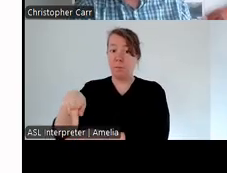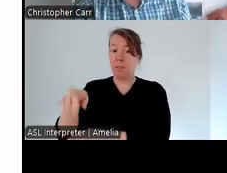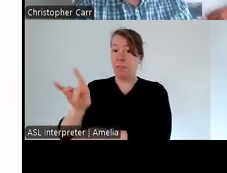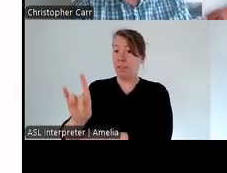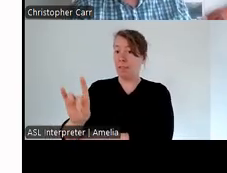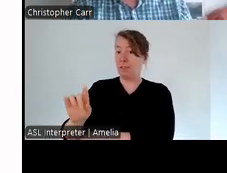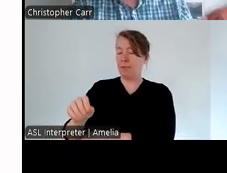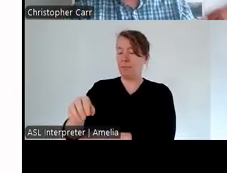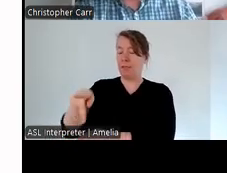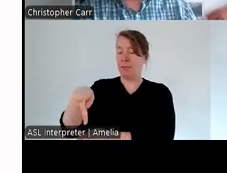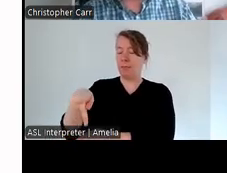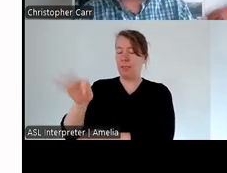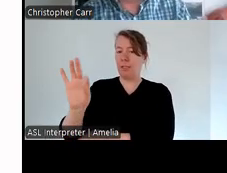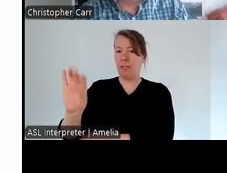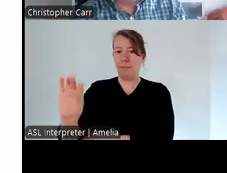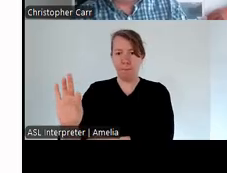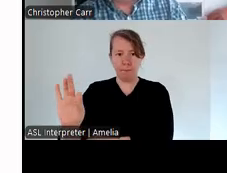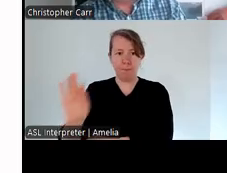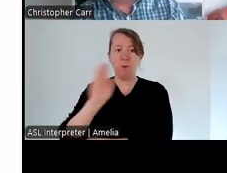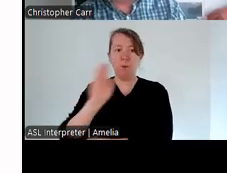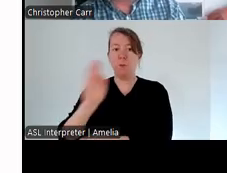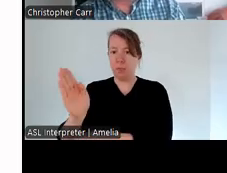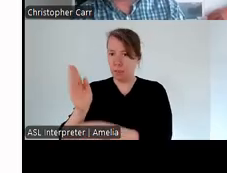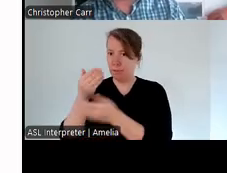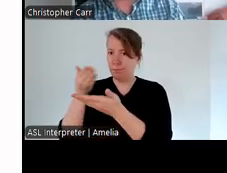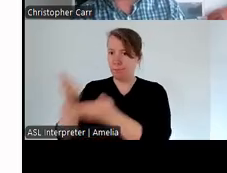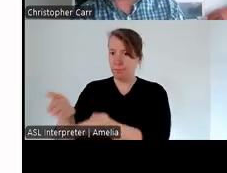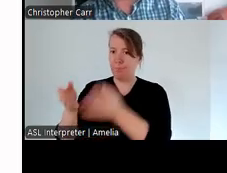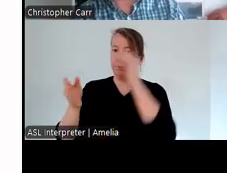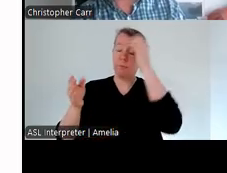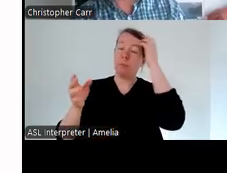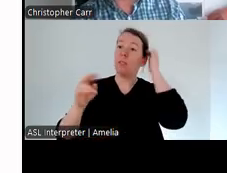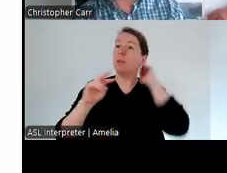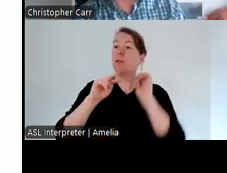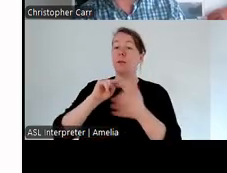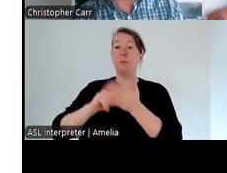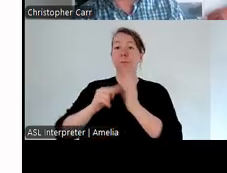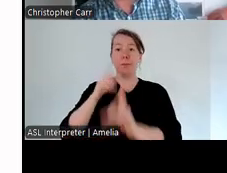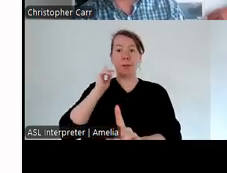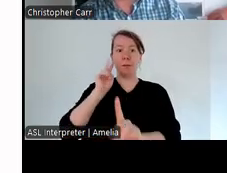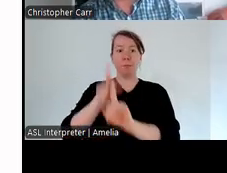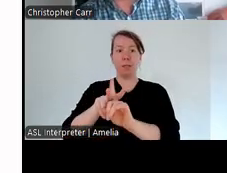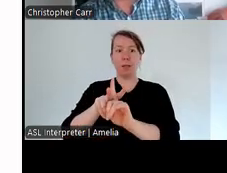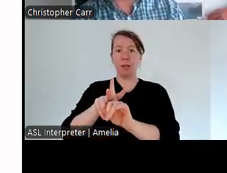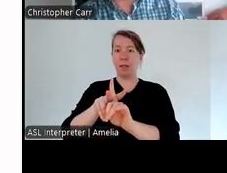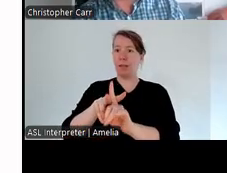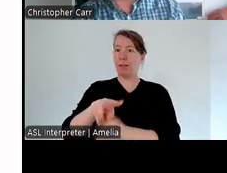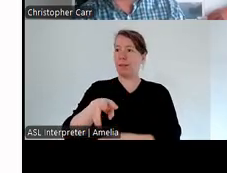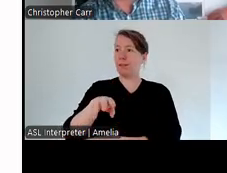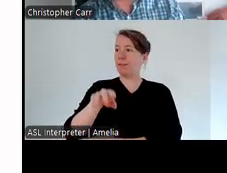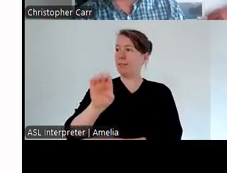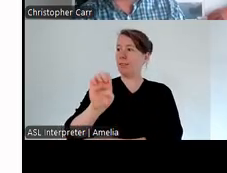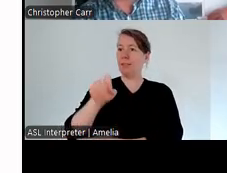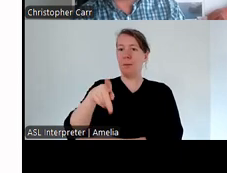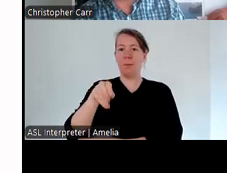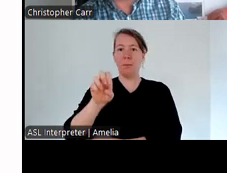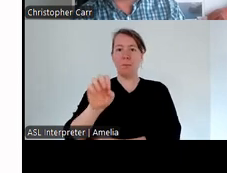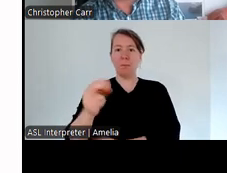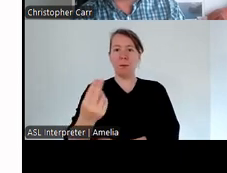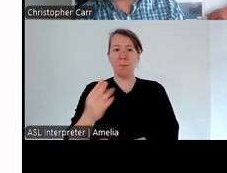EPUBs. This can be applied to other types of media, PDFs, and then hopefully there'll be a